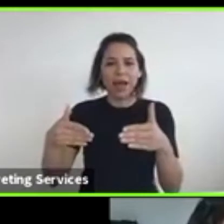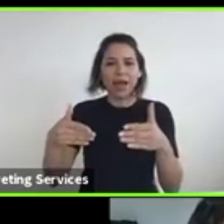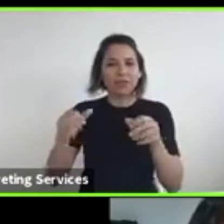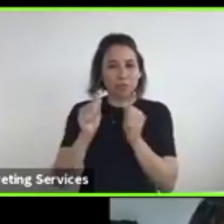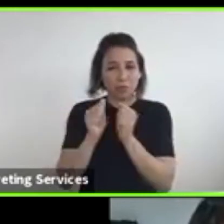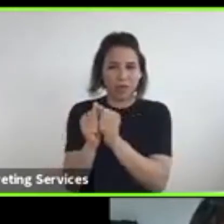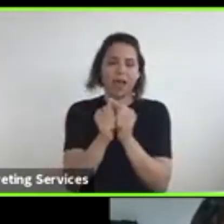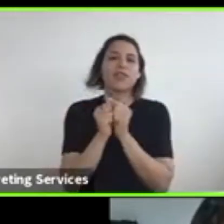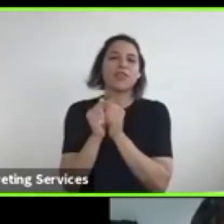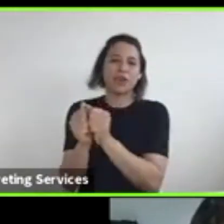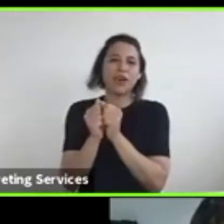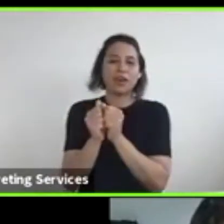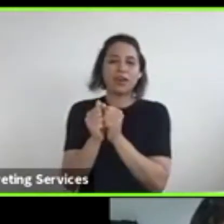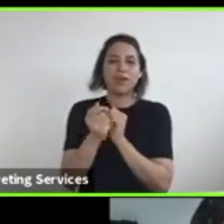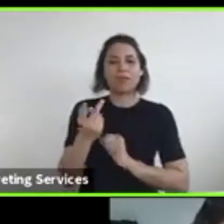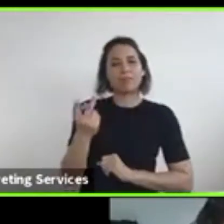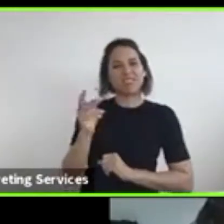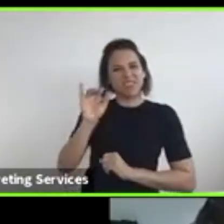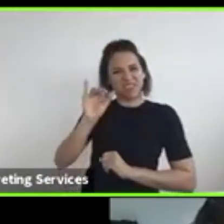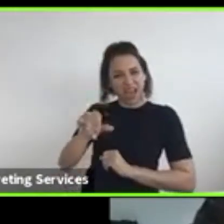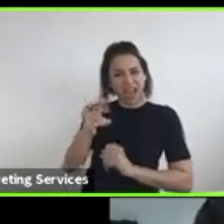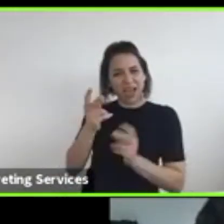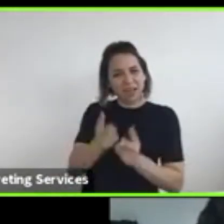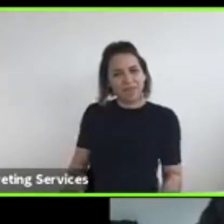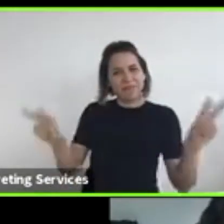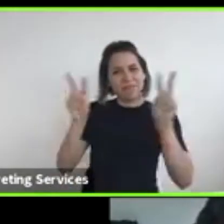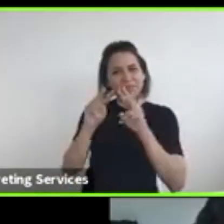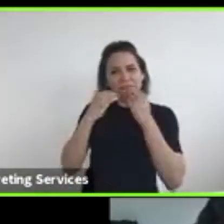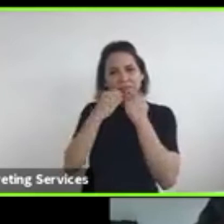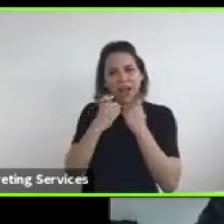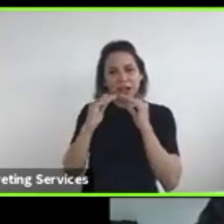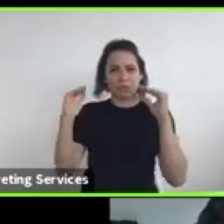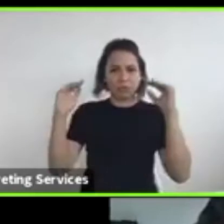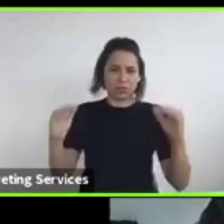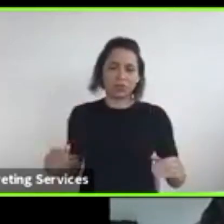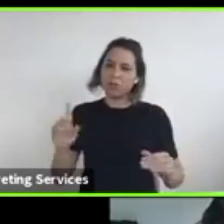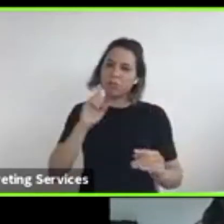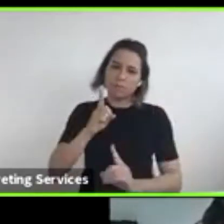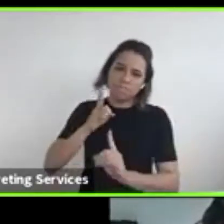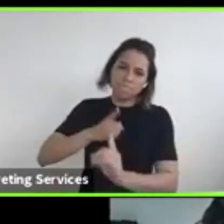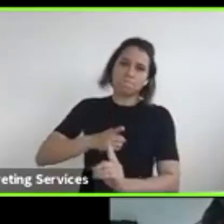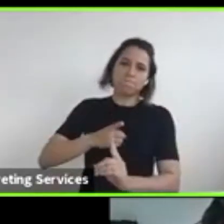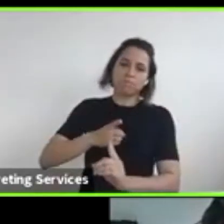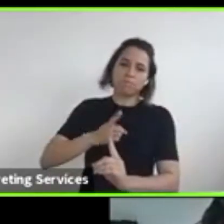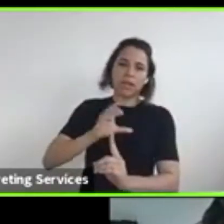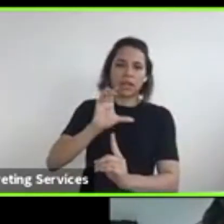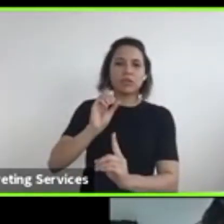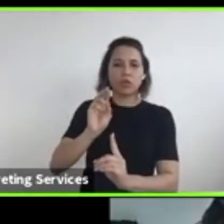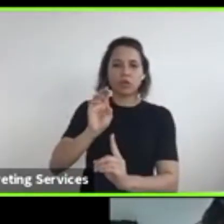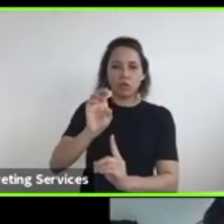SYSTEM, HAS -- REMAINED AT THE CENTER OF -- OF NOT